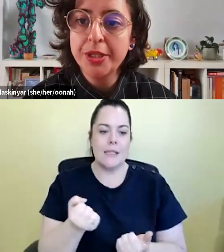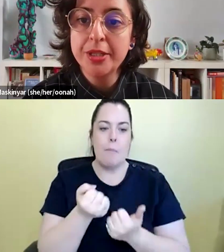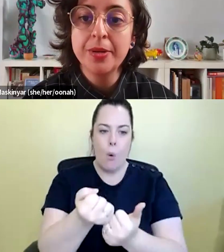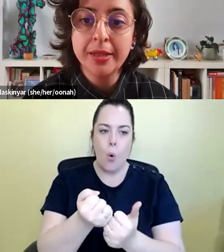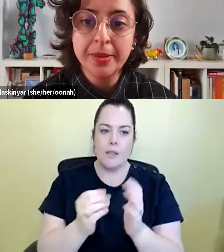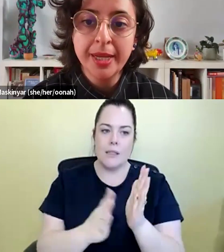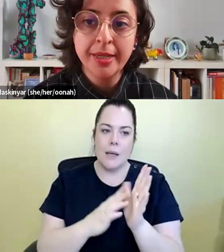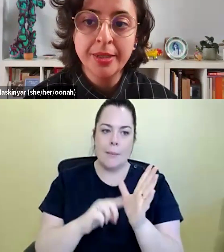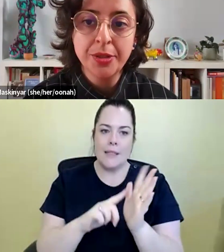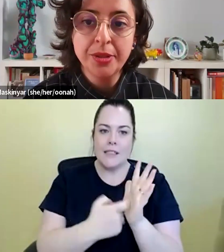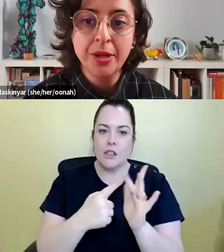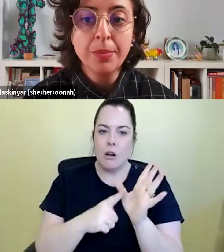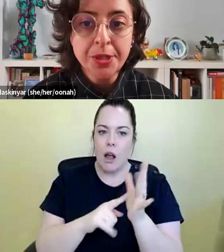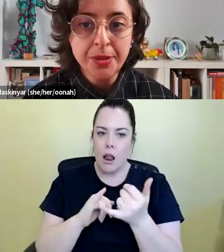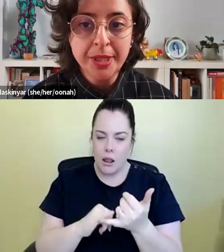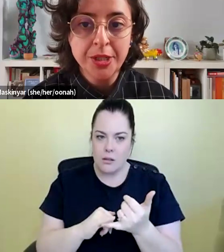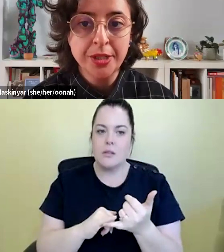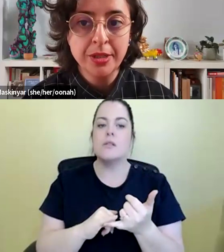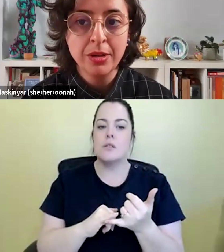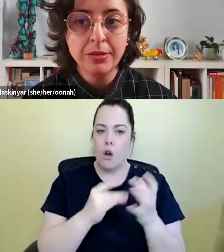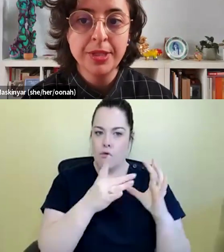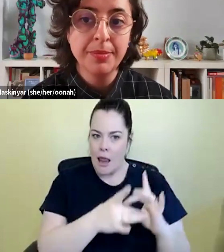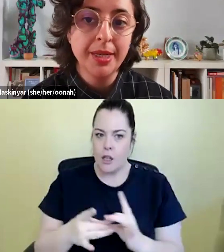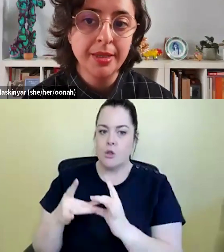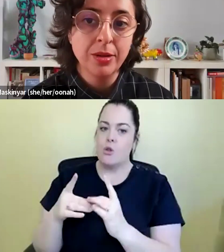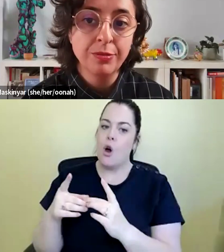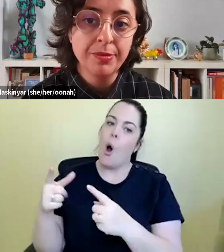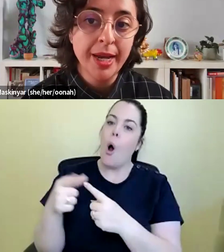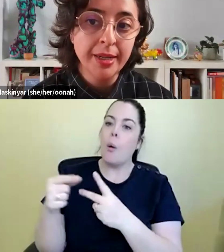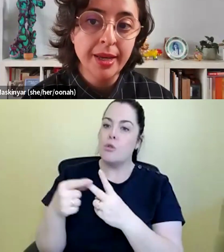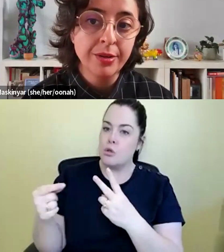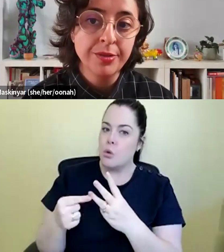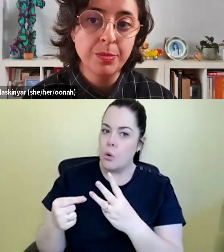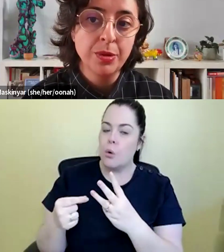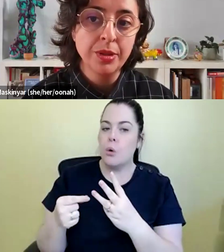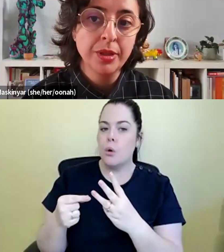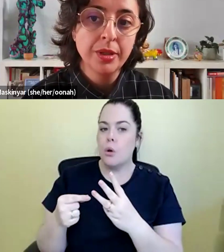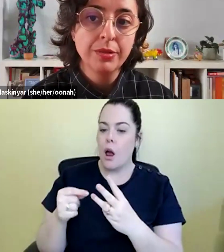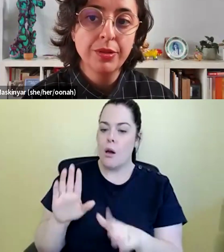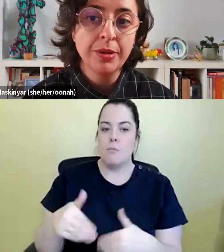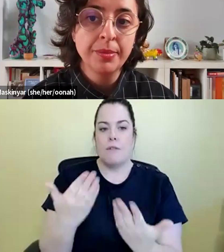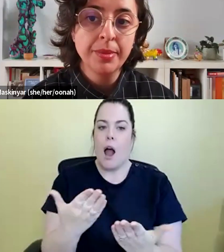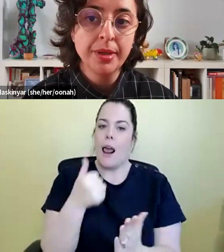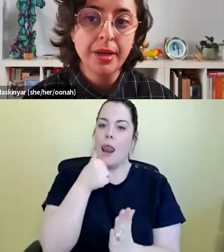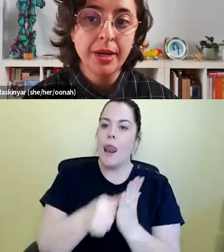which is directly relating to the optional addition of providing a letter of support from an